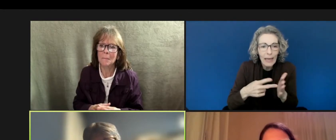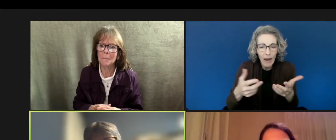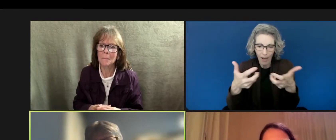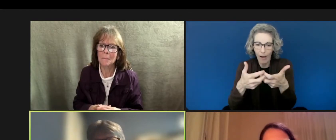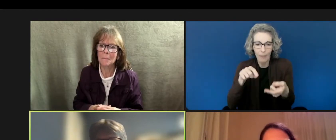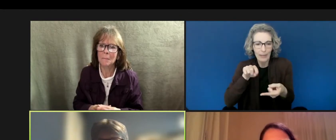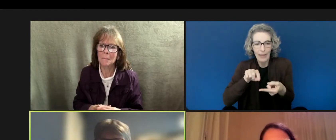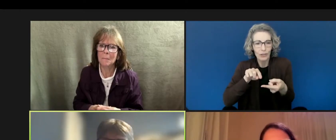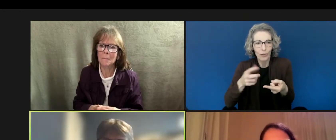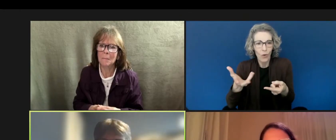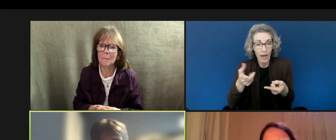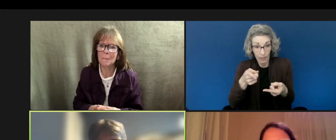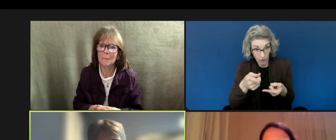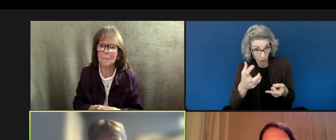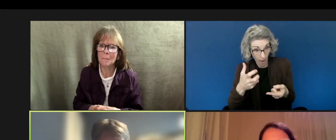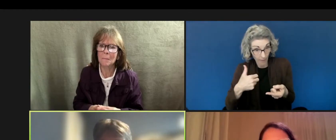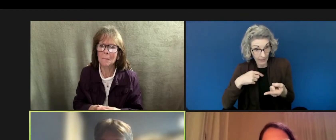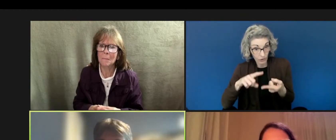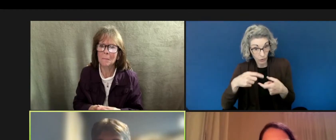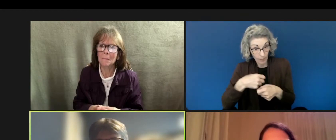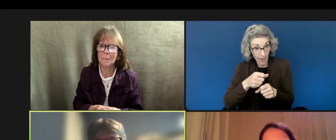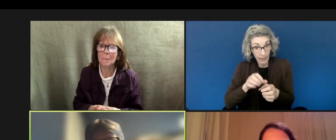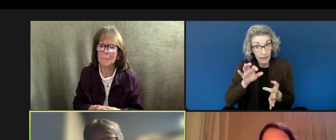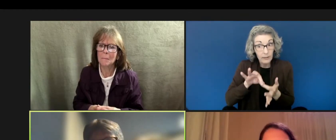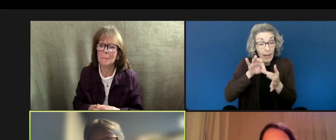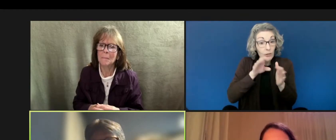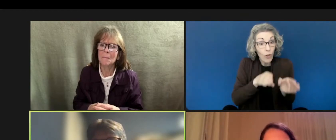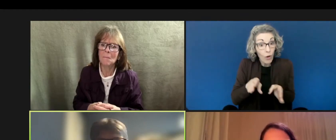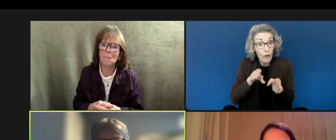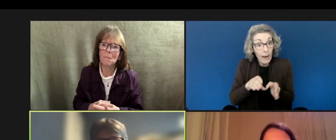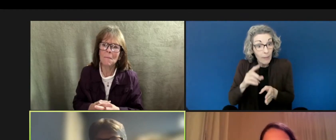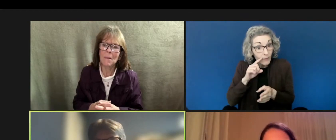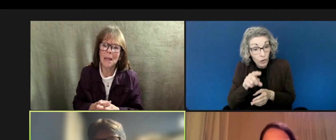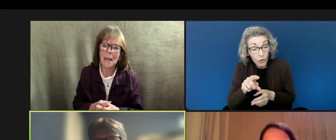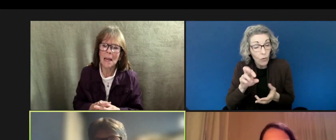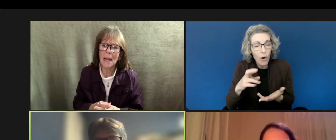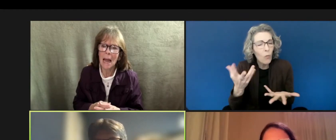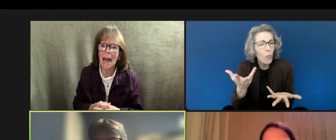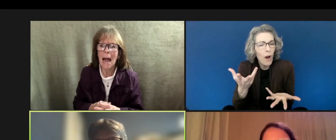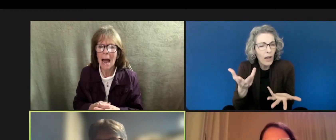do you want me to make special arrangements for you or what is it?